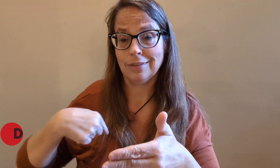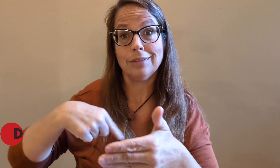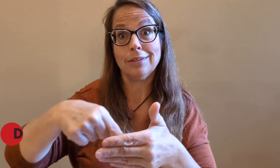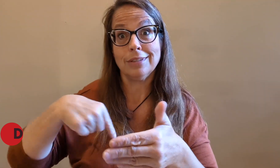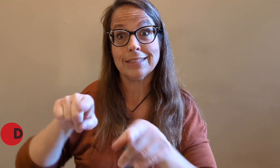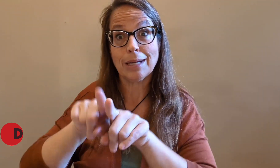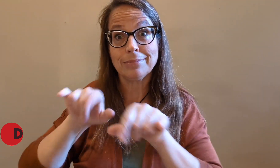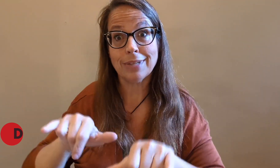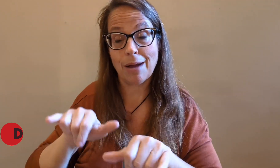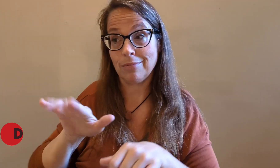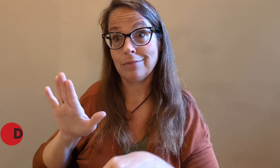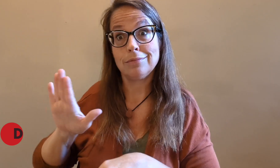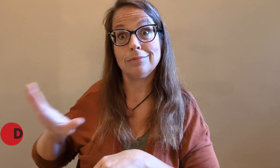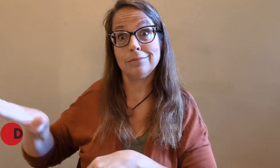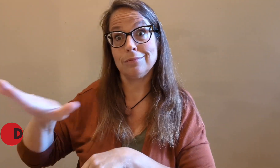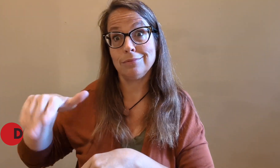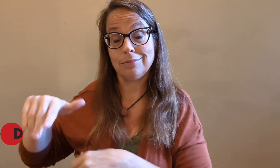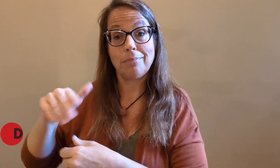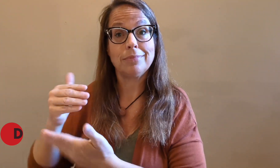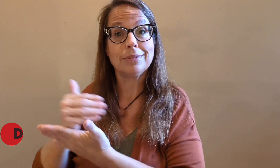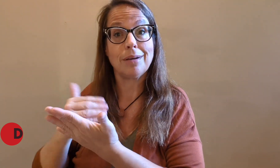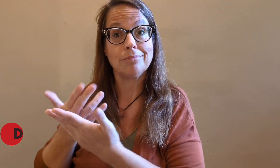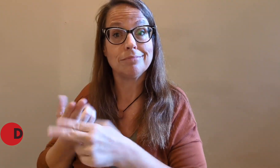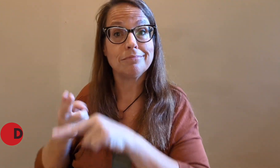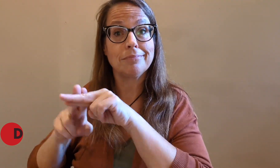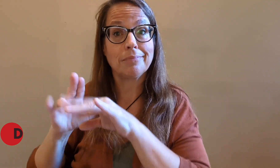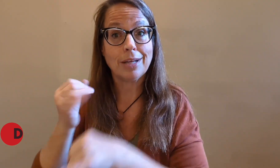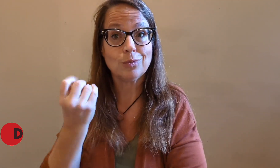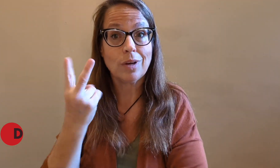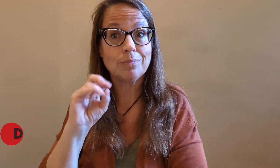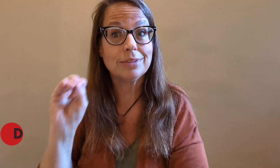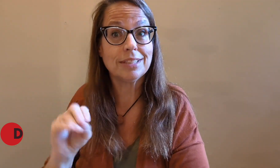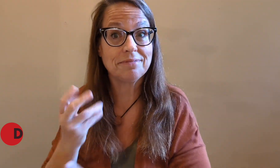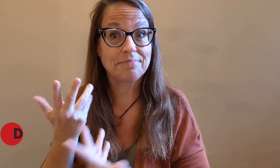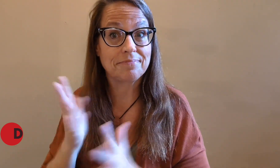while during that same period, employee wages went up 12%.